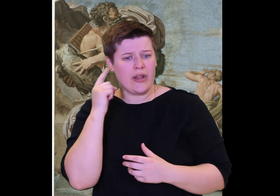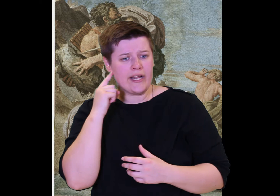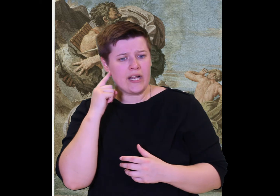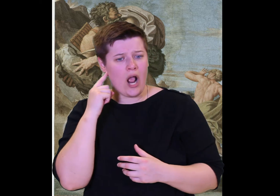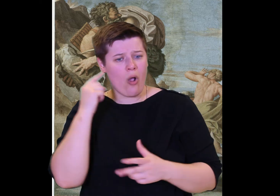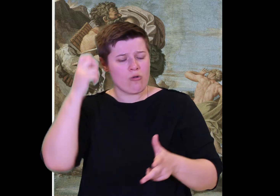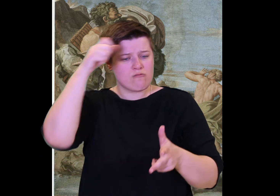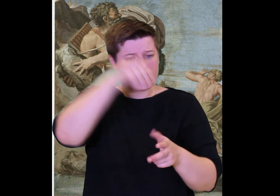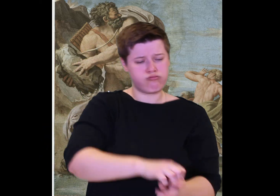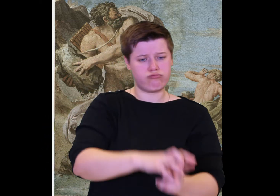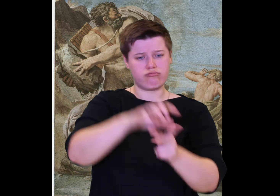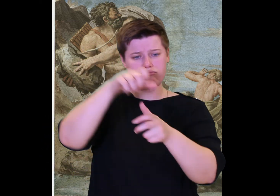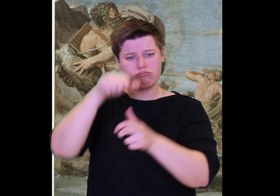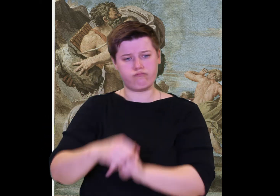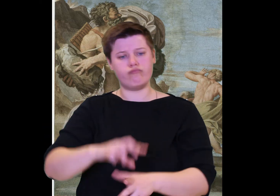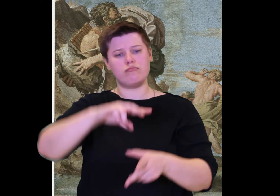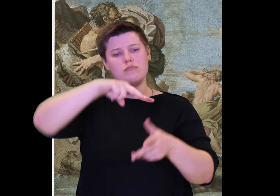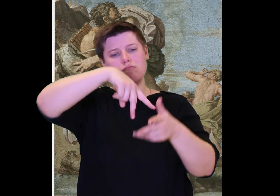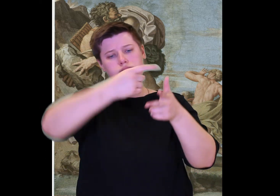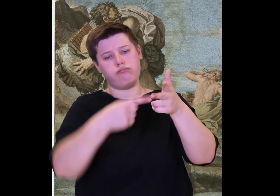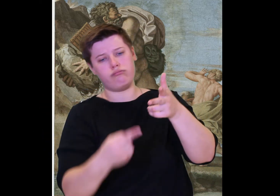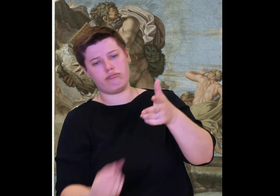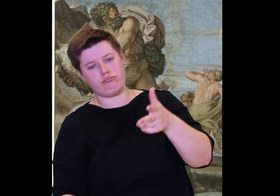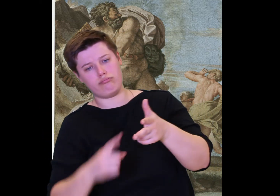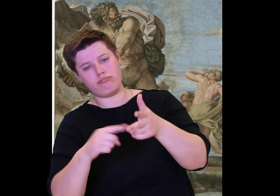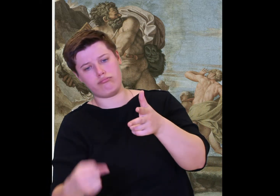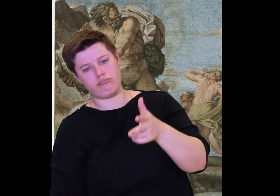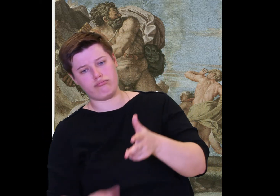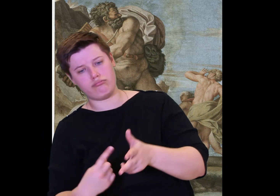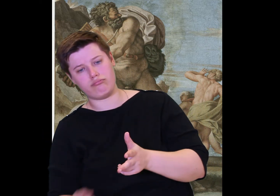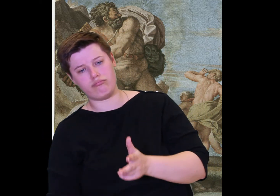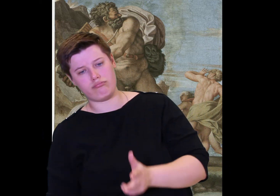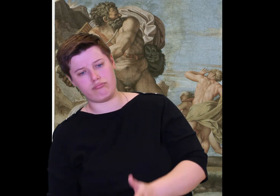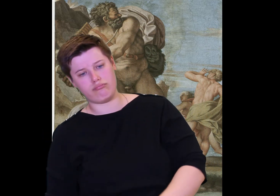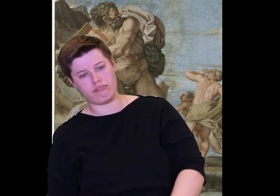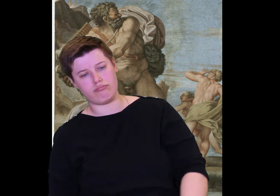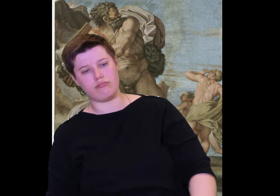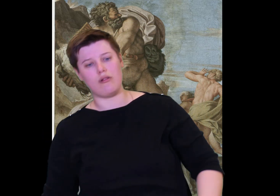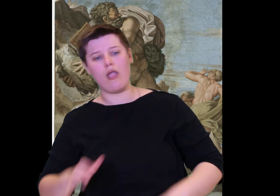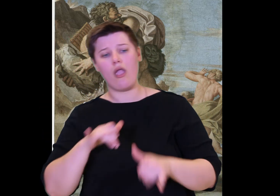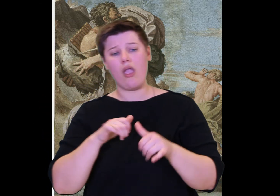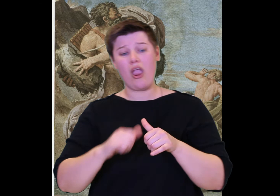but giants. With boulders bigger than a man could lift they pelted at us from the cliffs.